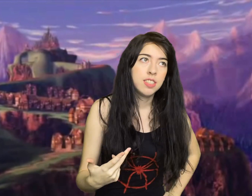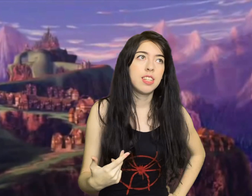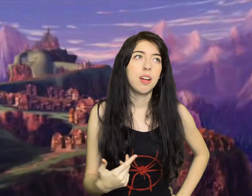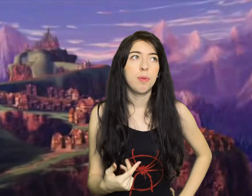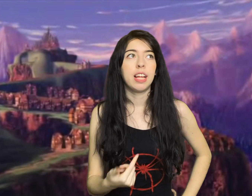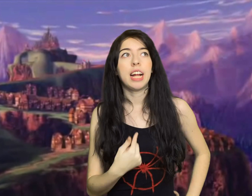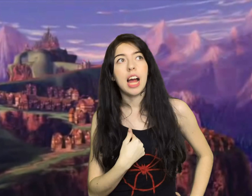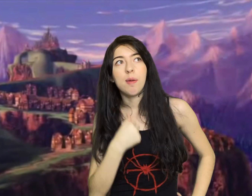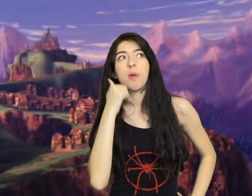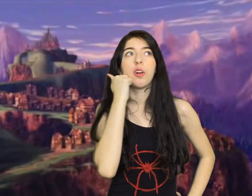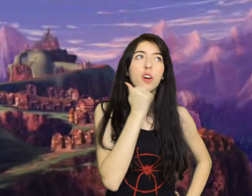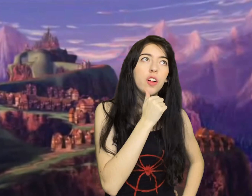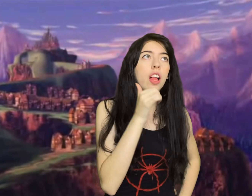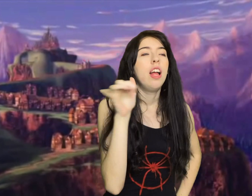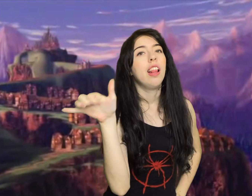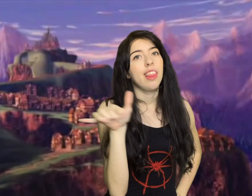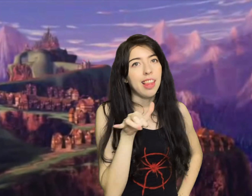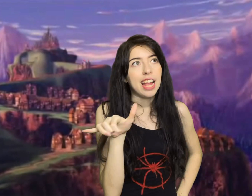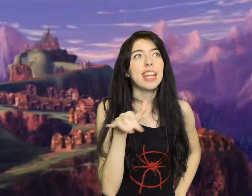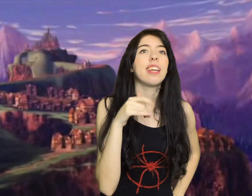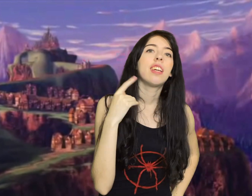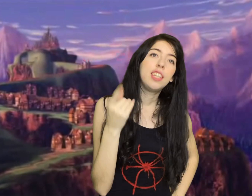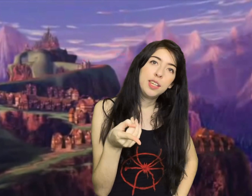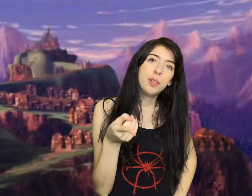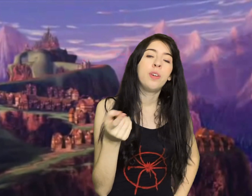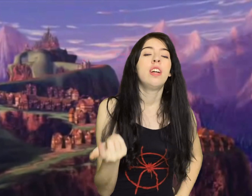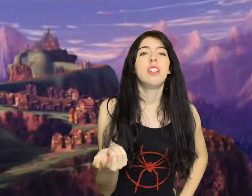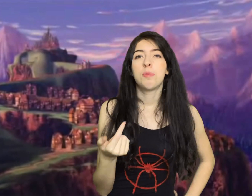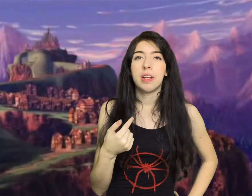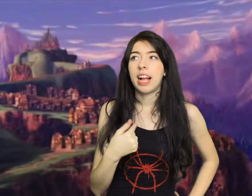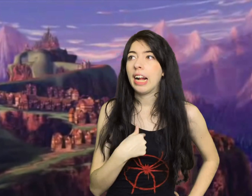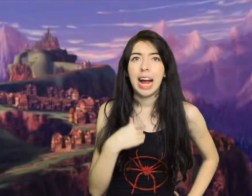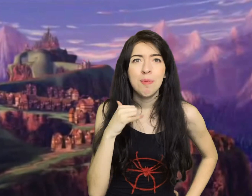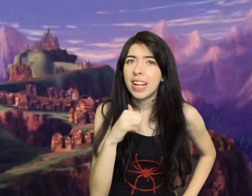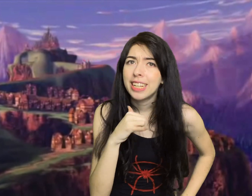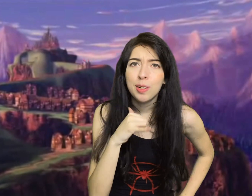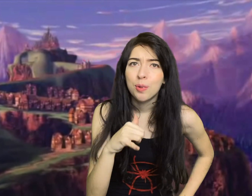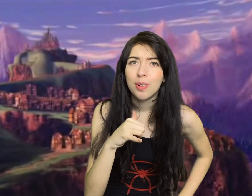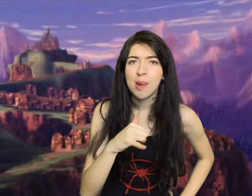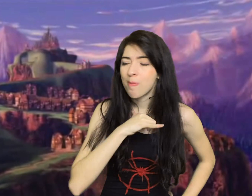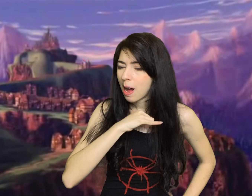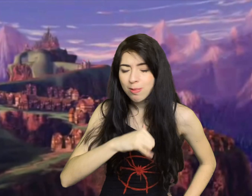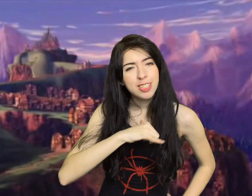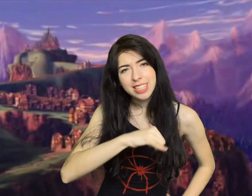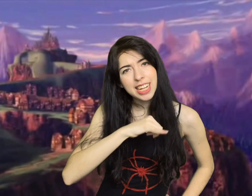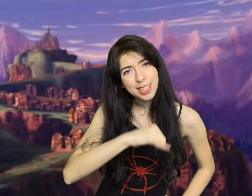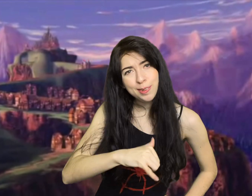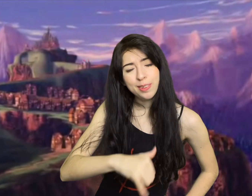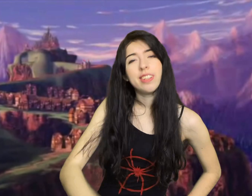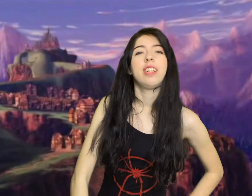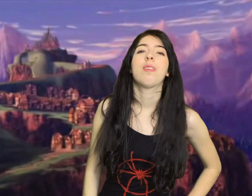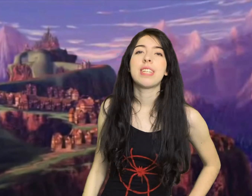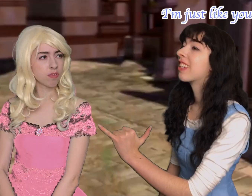instead of being like I'M a GIRL LIKE YOU just be like I'M-LIKE-YOU i'm- i'm just like you. you know what i'm saying?